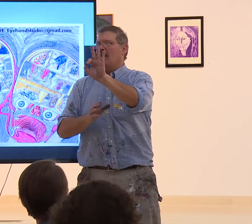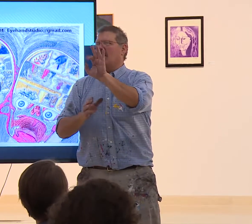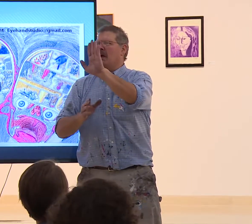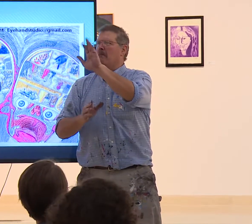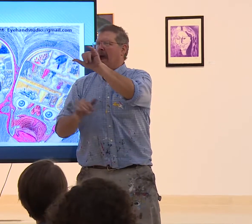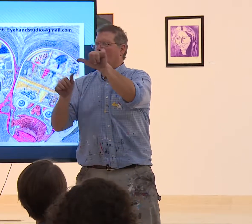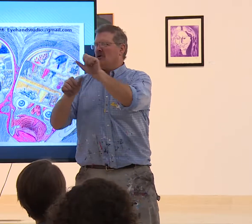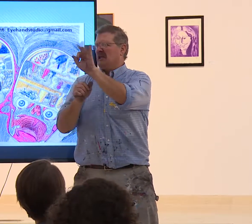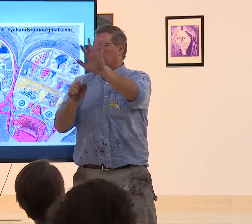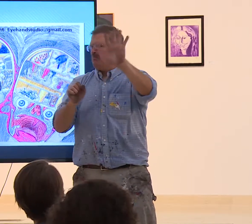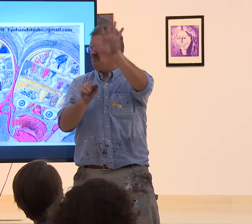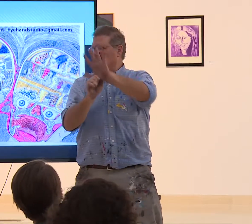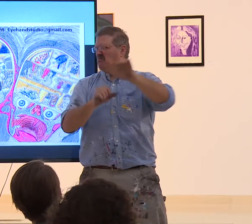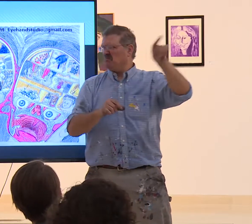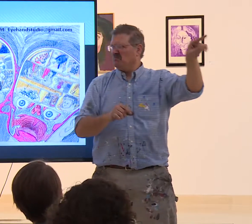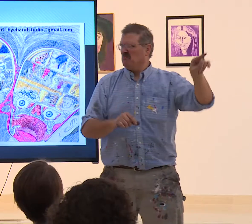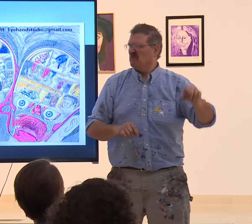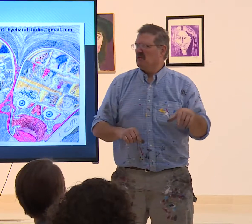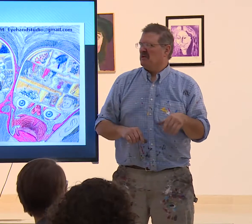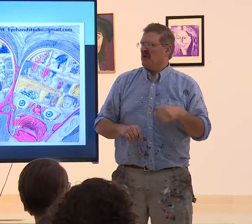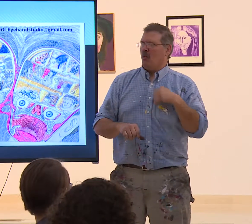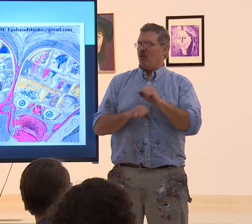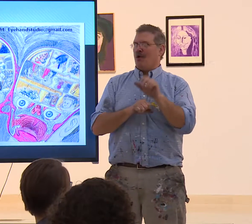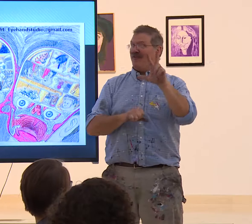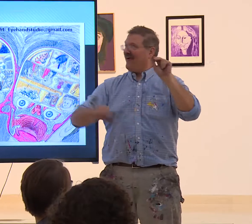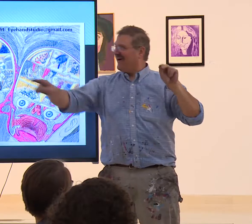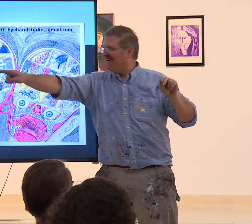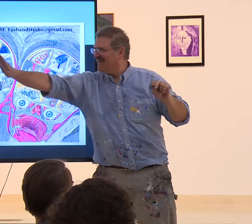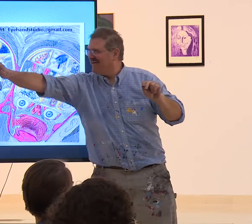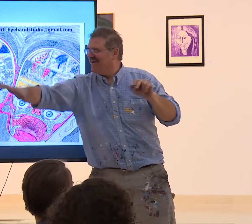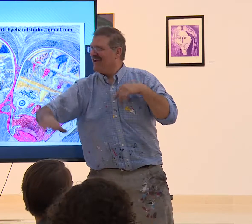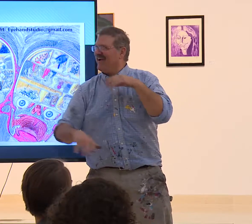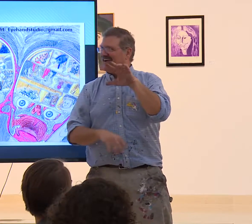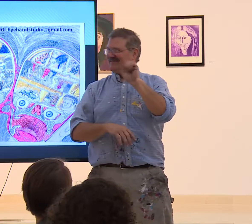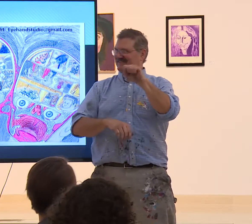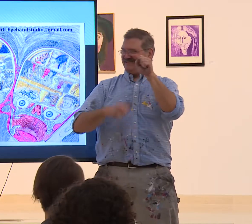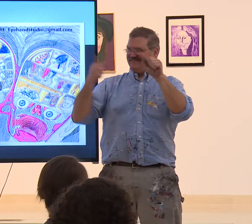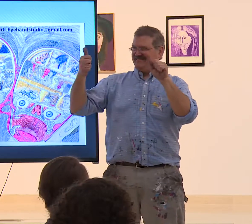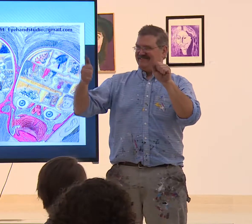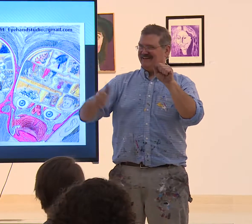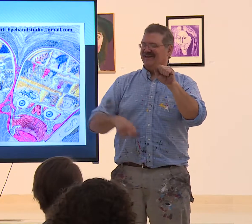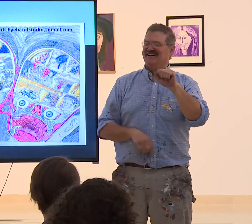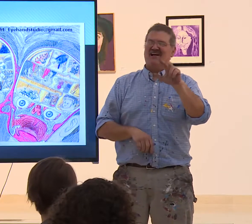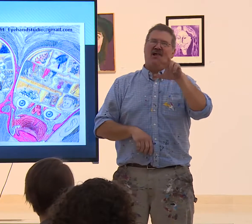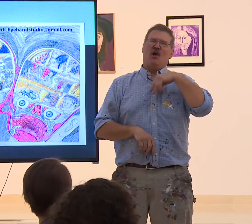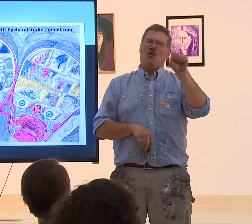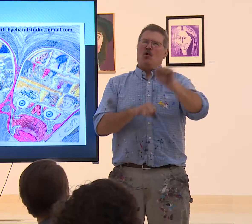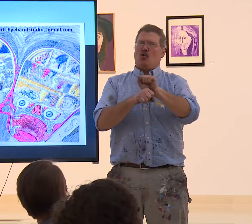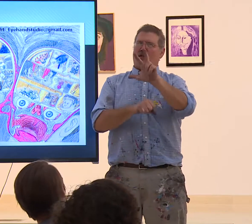at the California School for the Deaf in the Fremont area. I've been--oh, hello there. Hi!